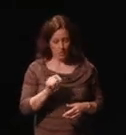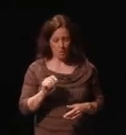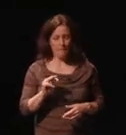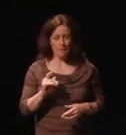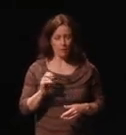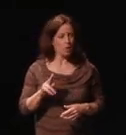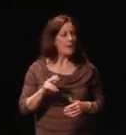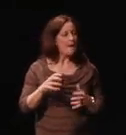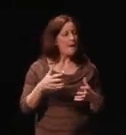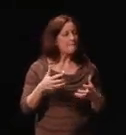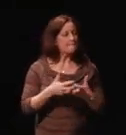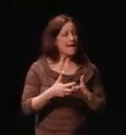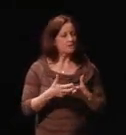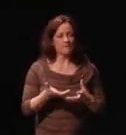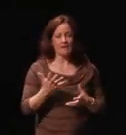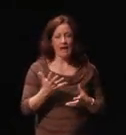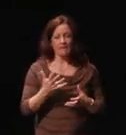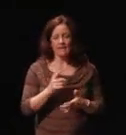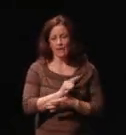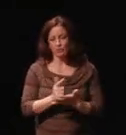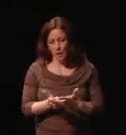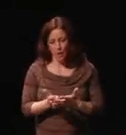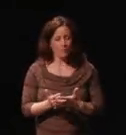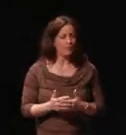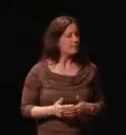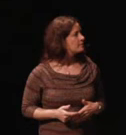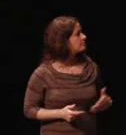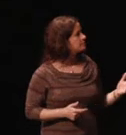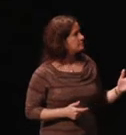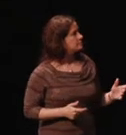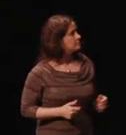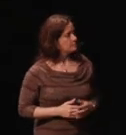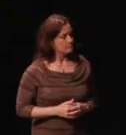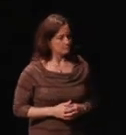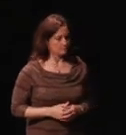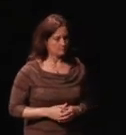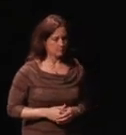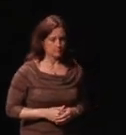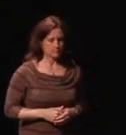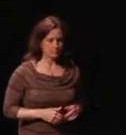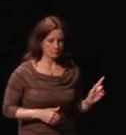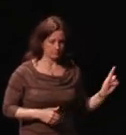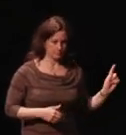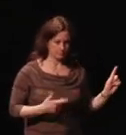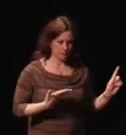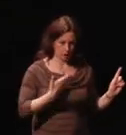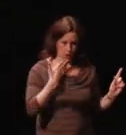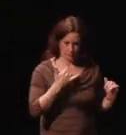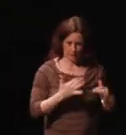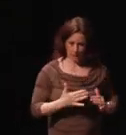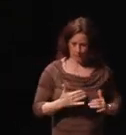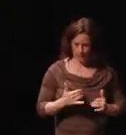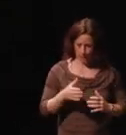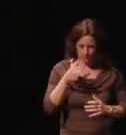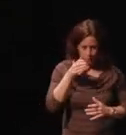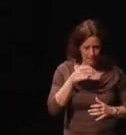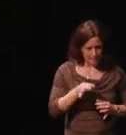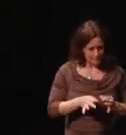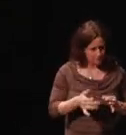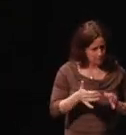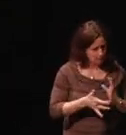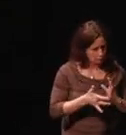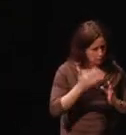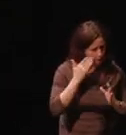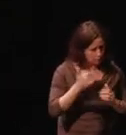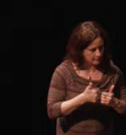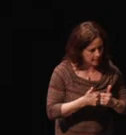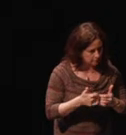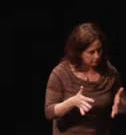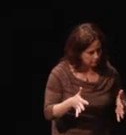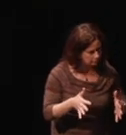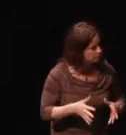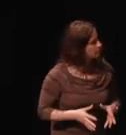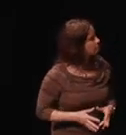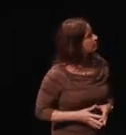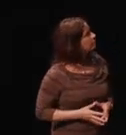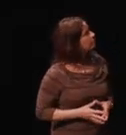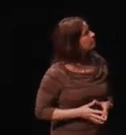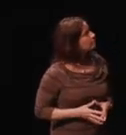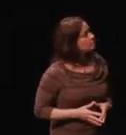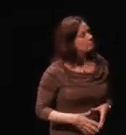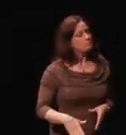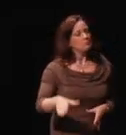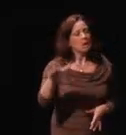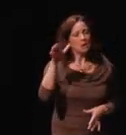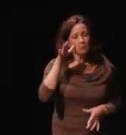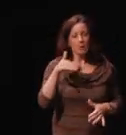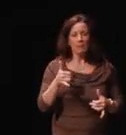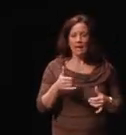in a row, and it's being played with a light pen in